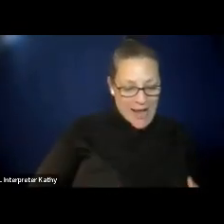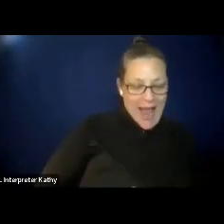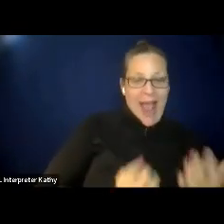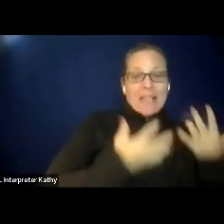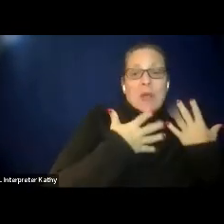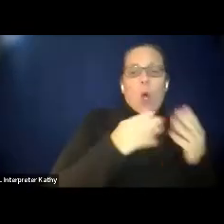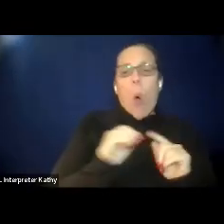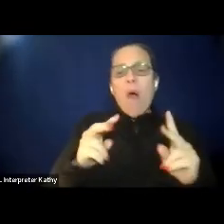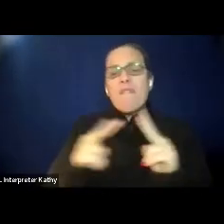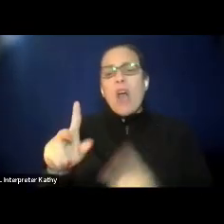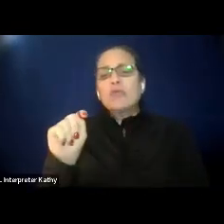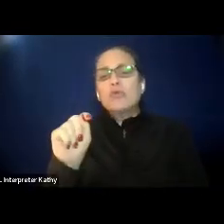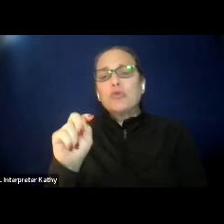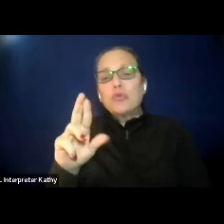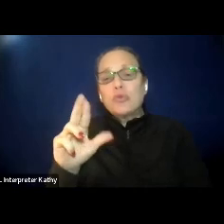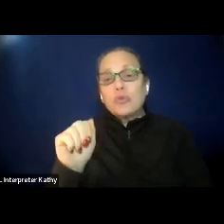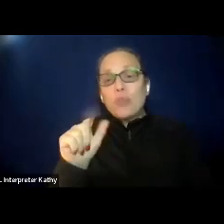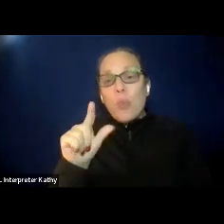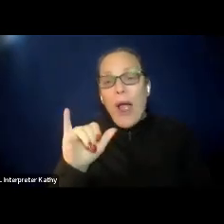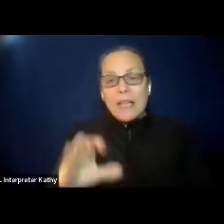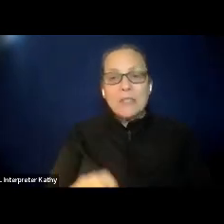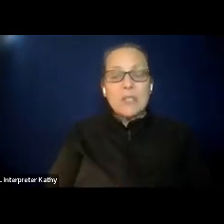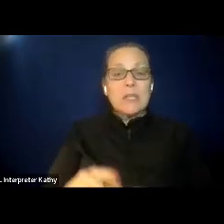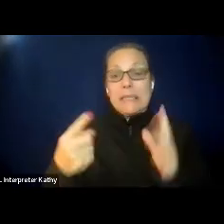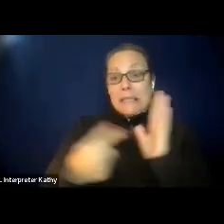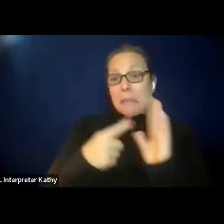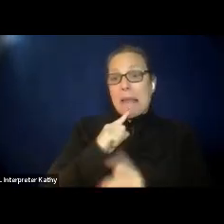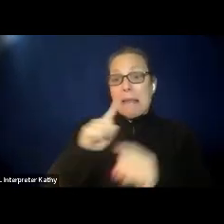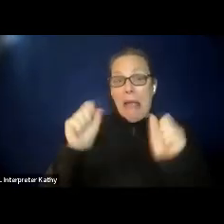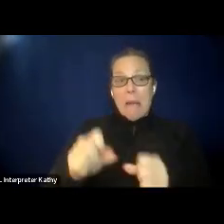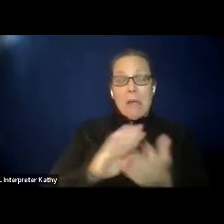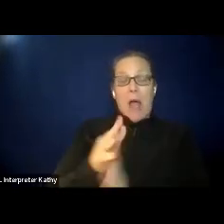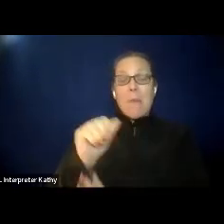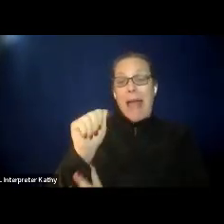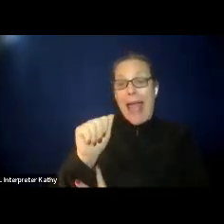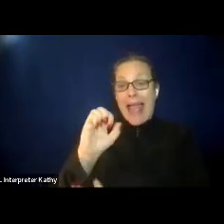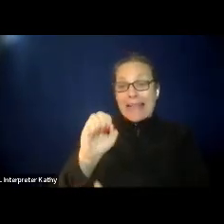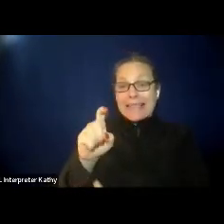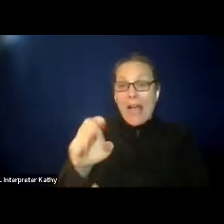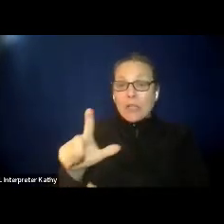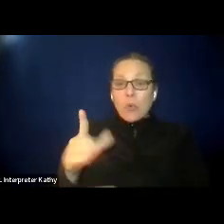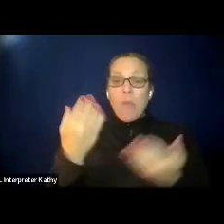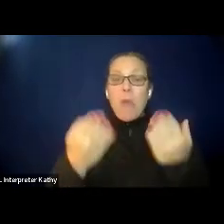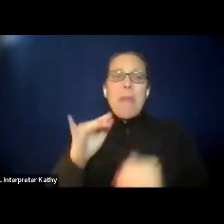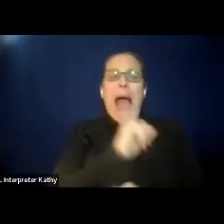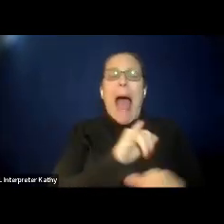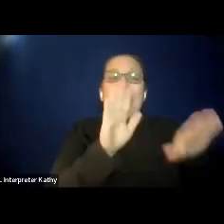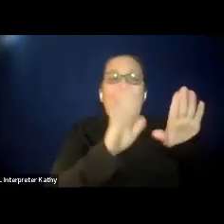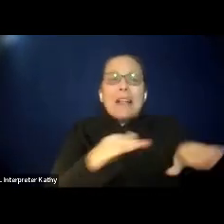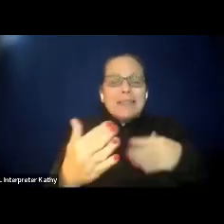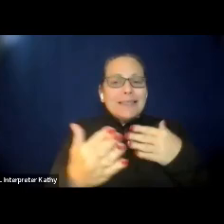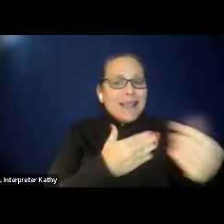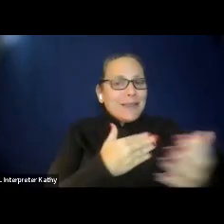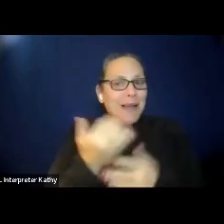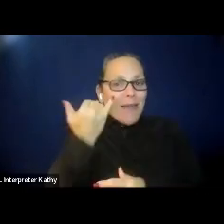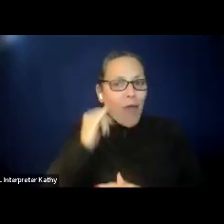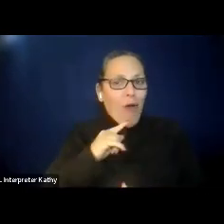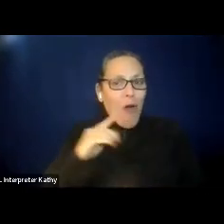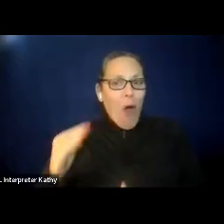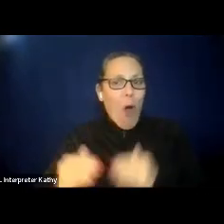seen as scary. They can be inspirational or a tragic figure. They can sometimes be even asexual or